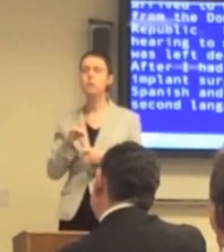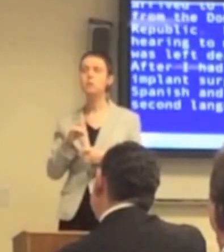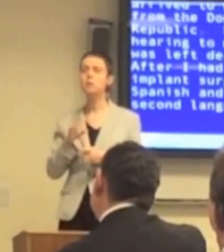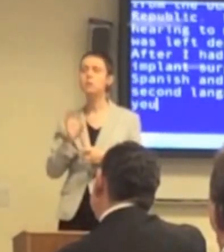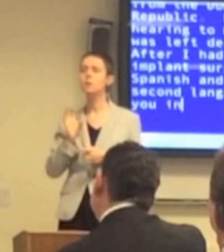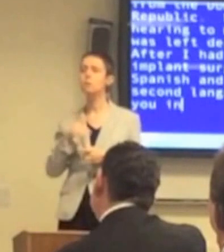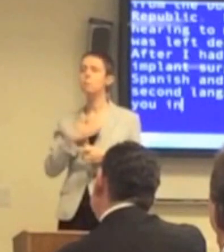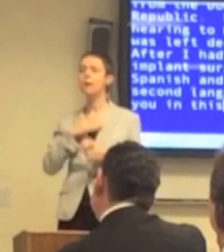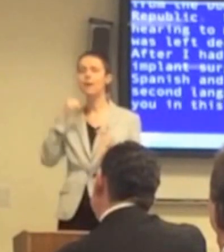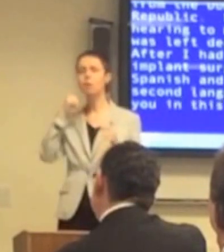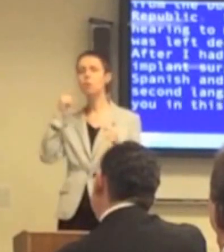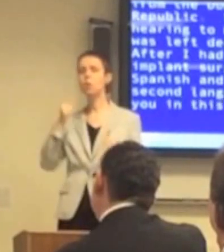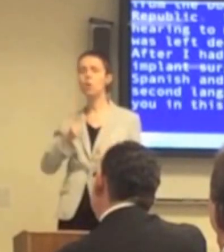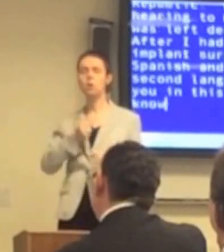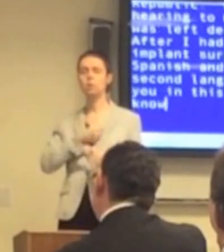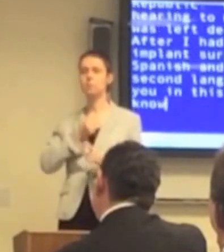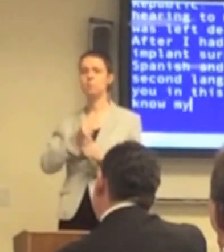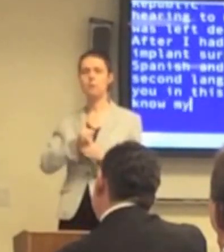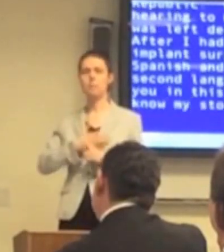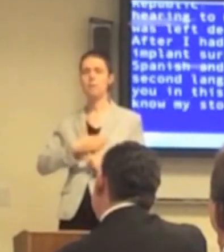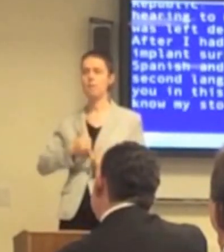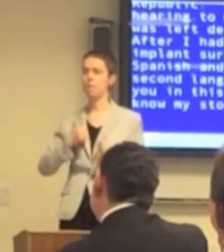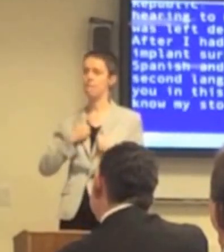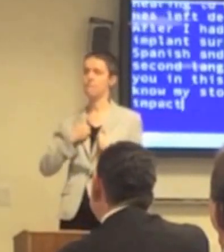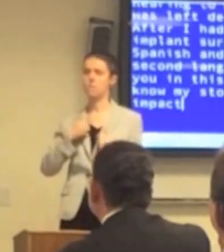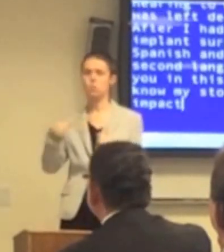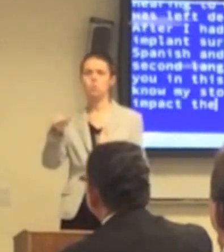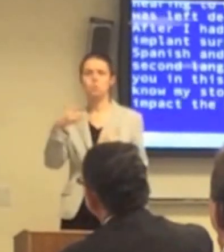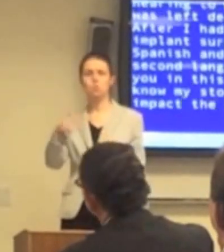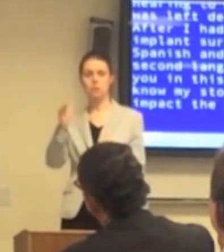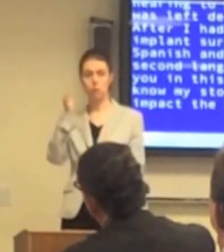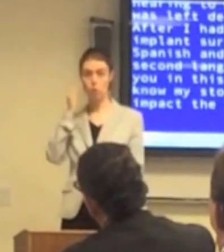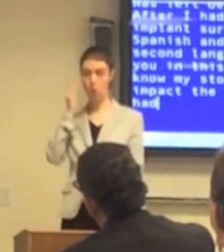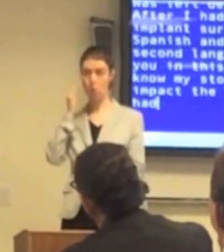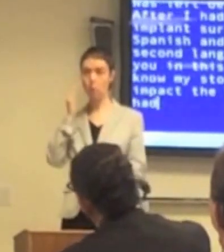the hearing loss has had on my life.